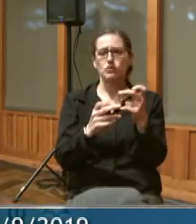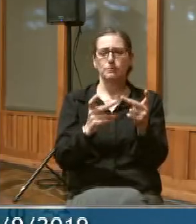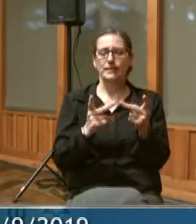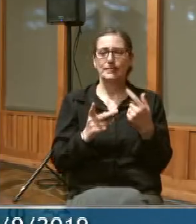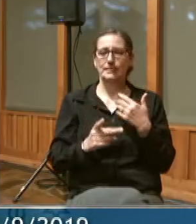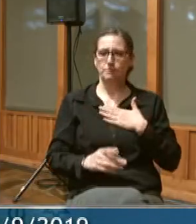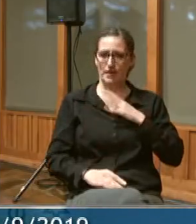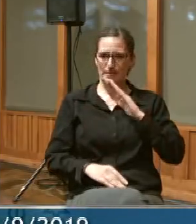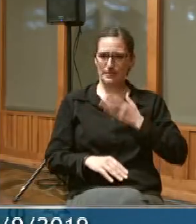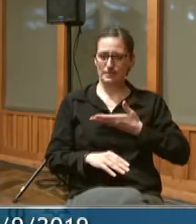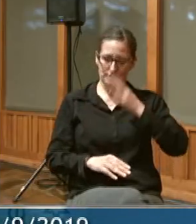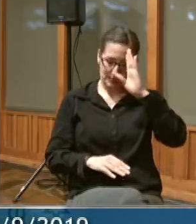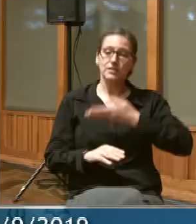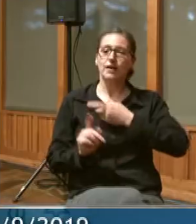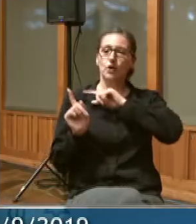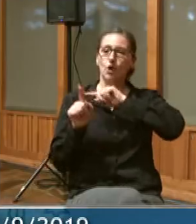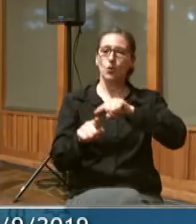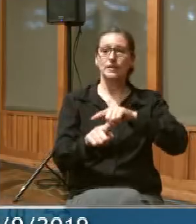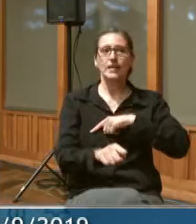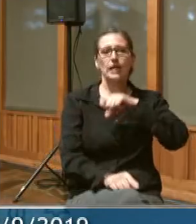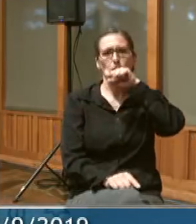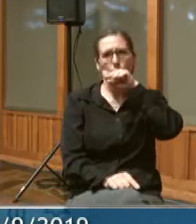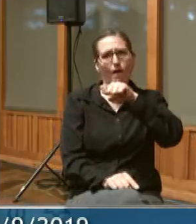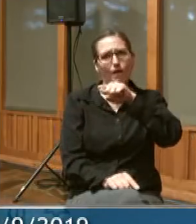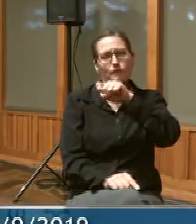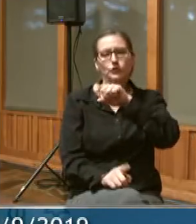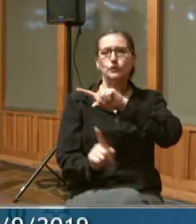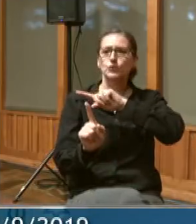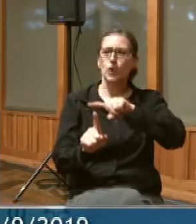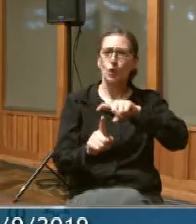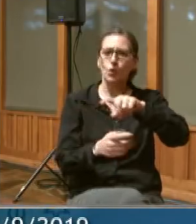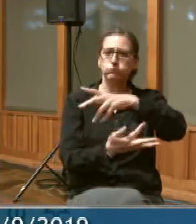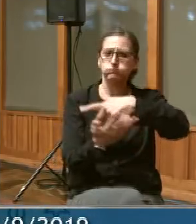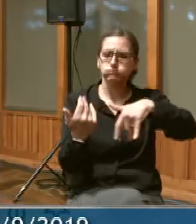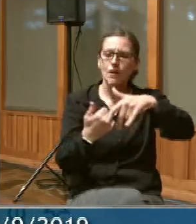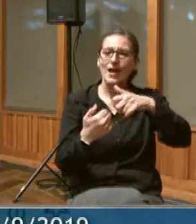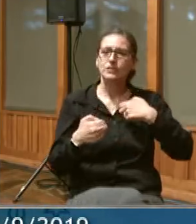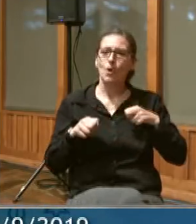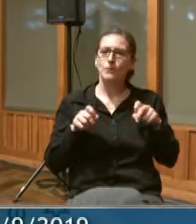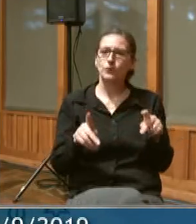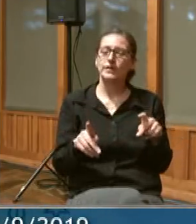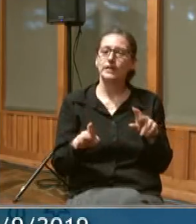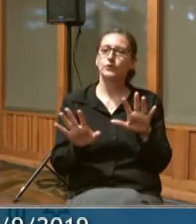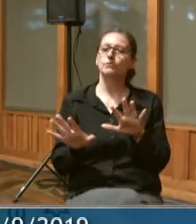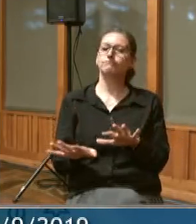YEAR, WHICH WAS WONDERFUL. IT'S FROM ONE OF THE MOST DIVERSE PLACES THAT MY SON GOES TO.